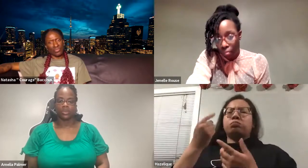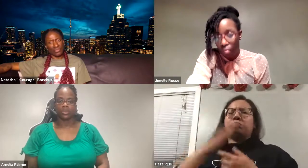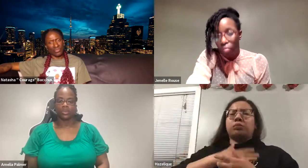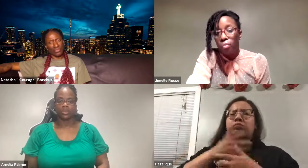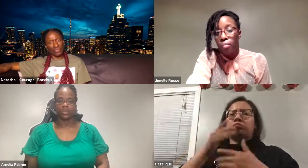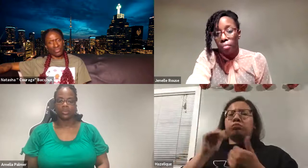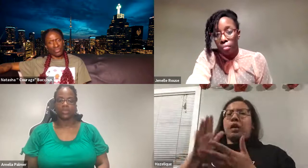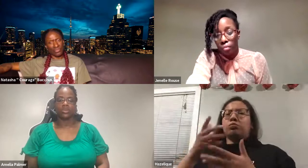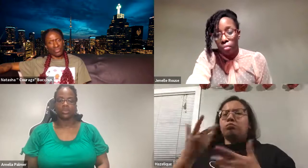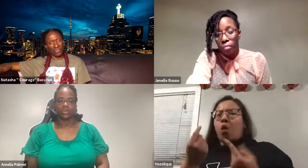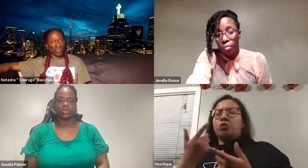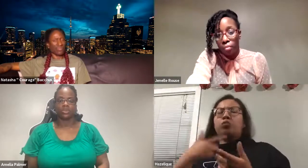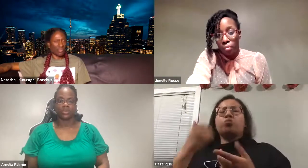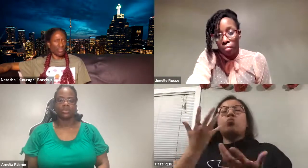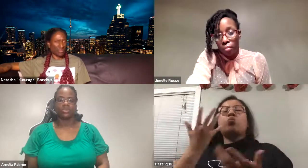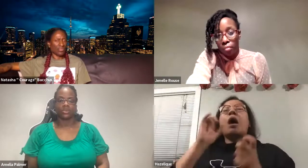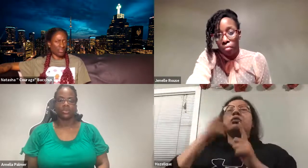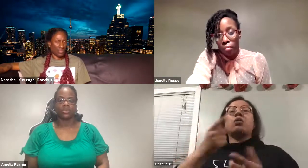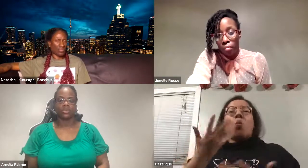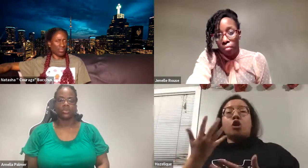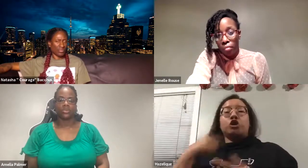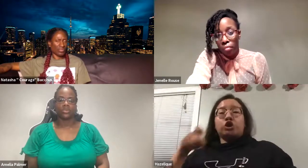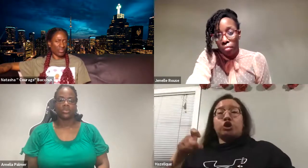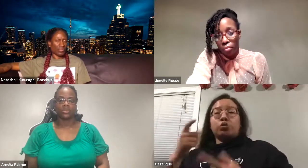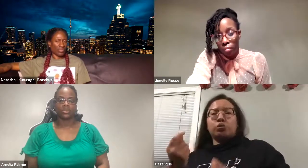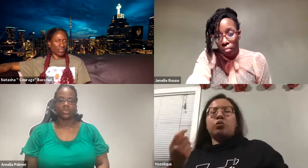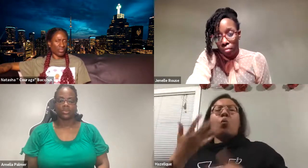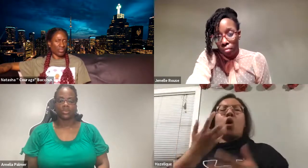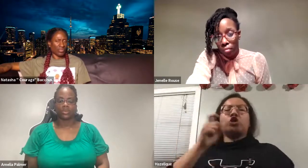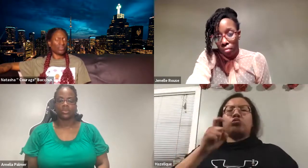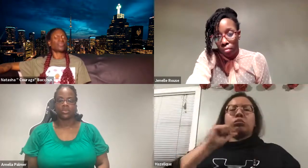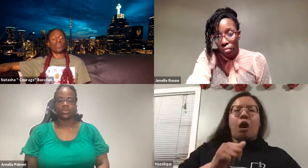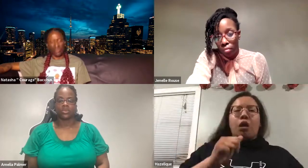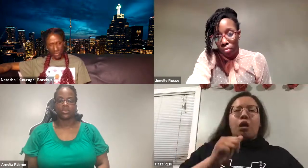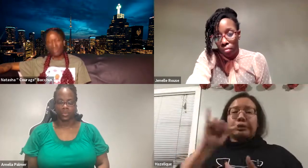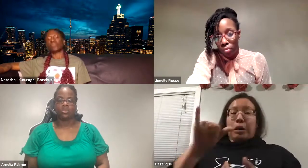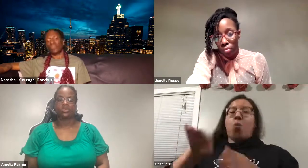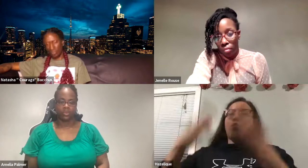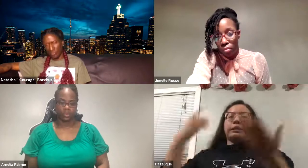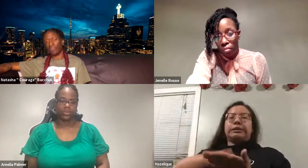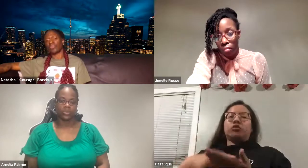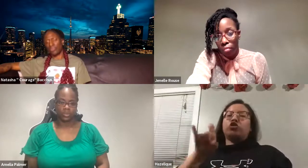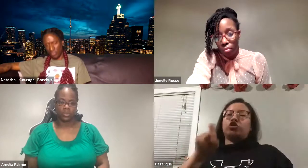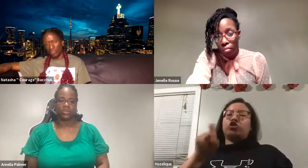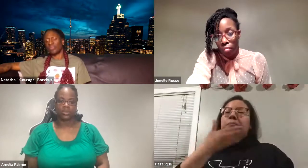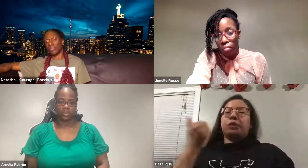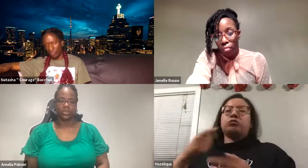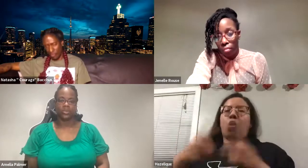a language, ask the questions. ask about approach and what is appropriate behavior and what's not.